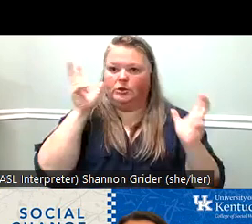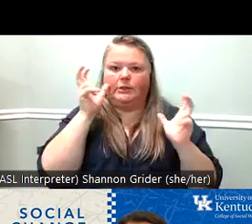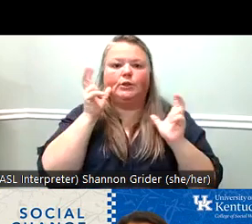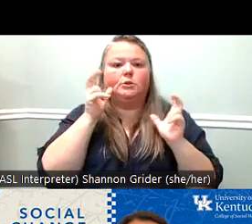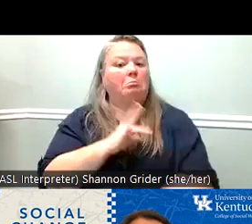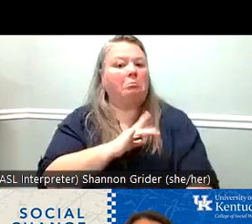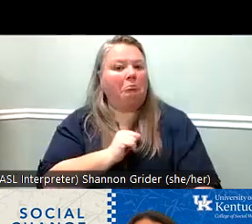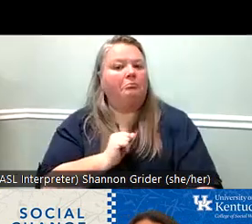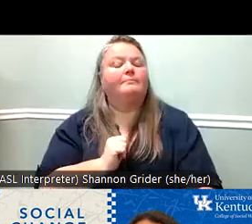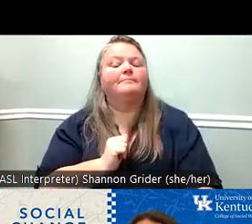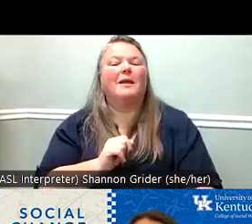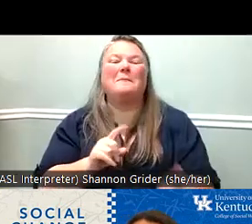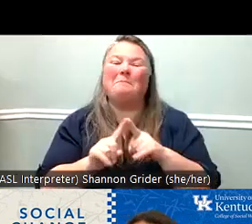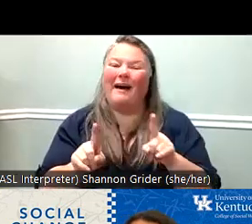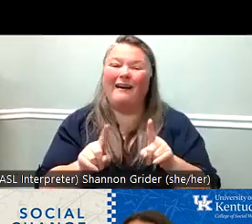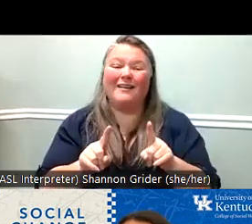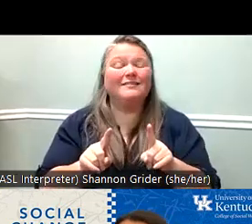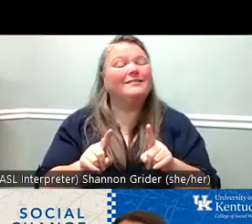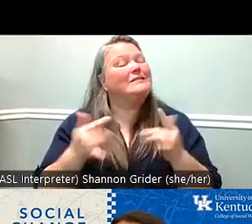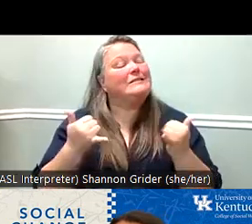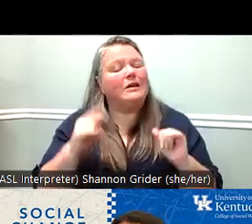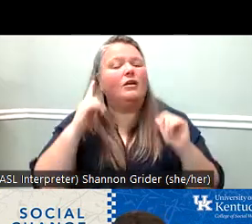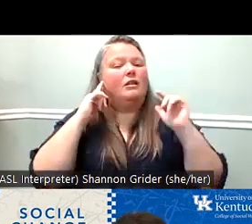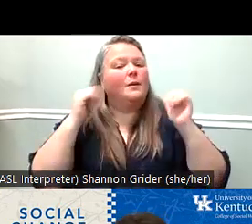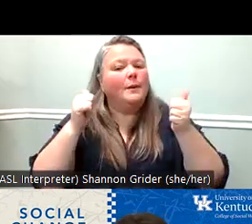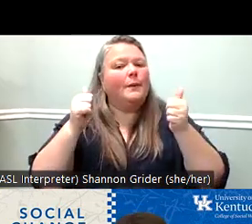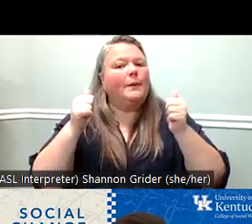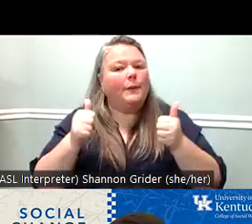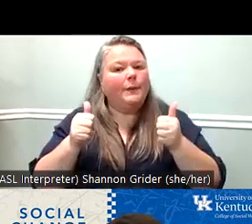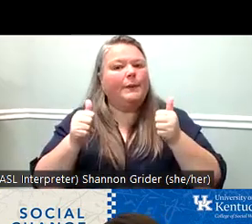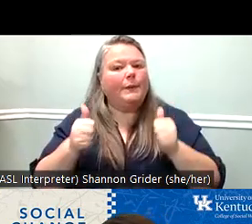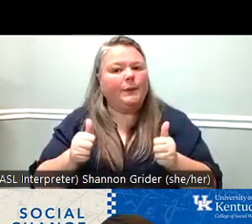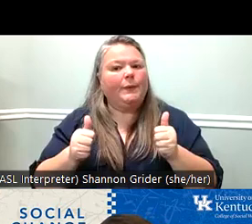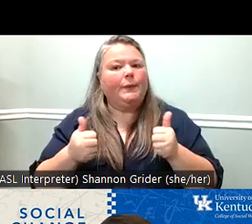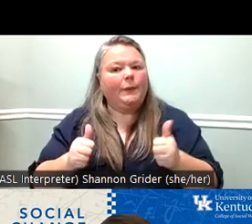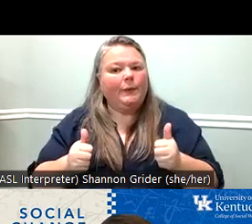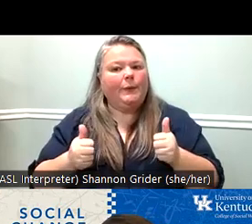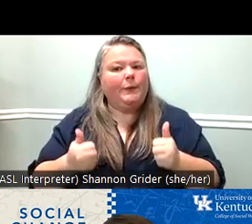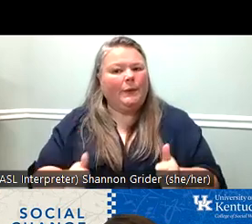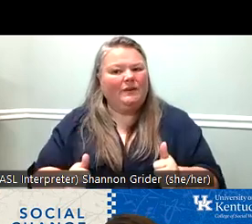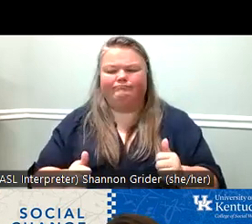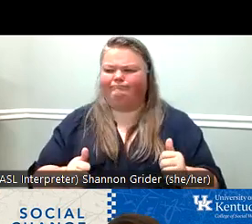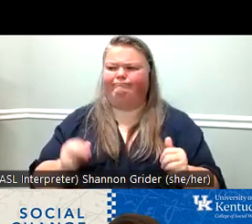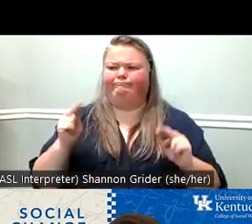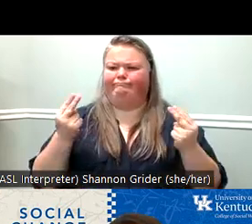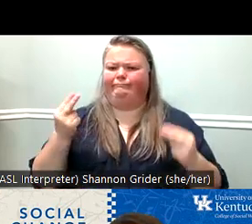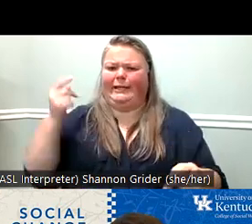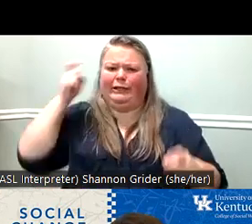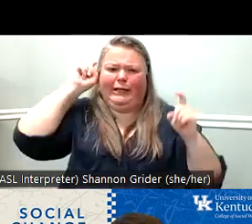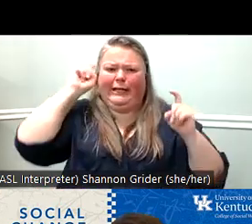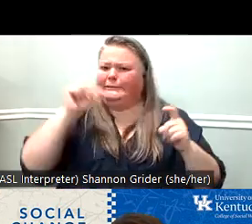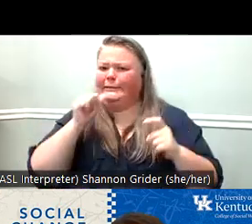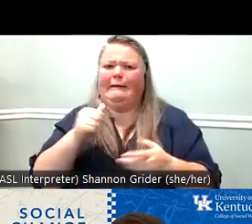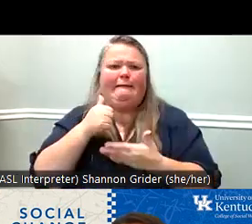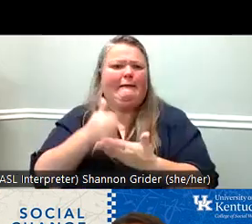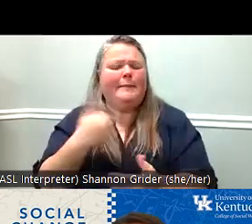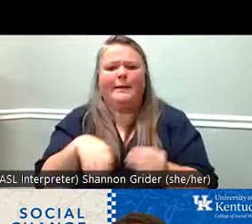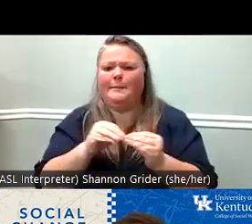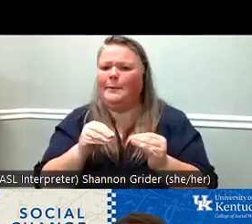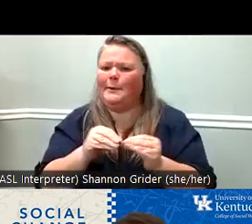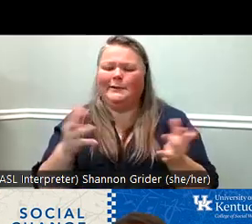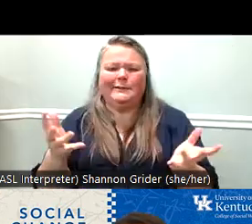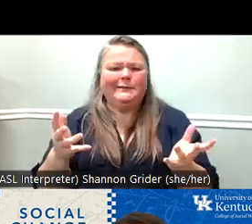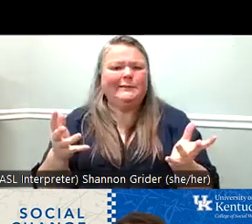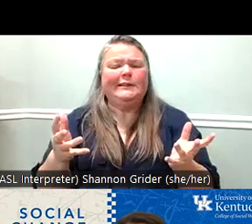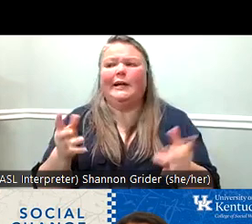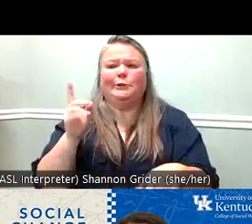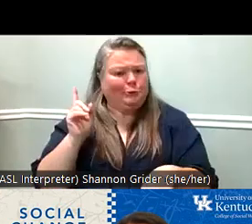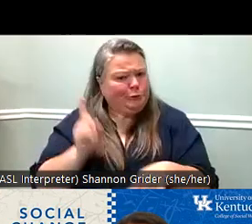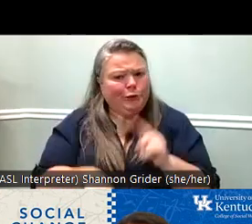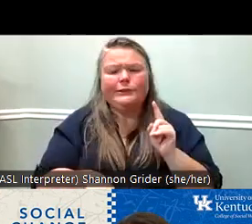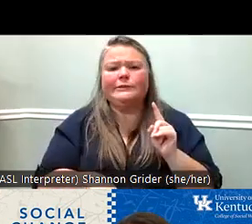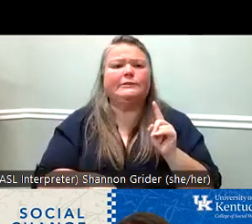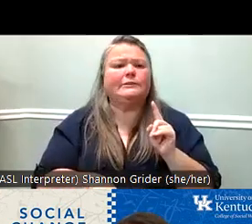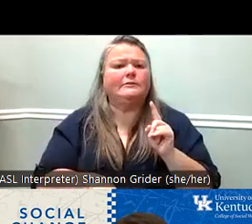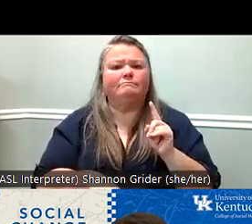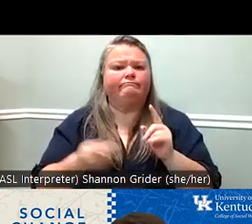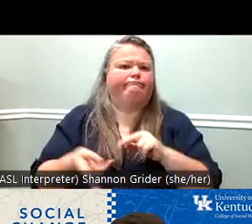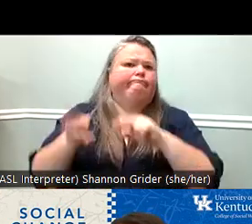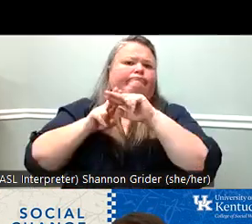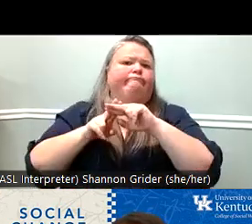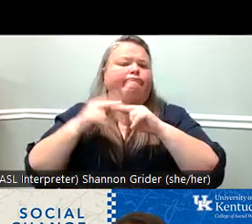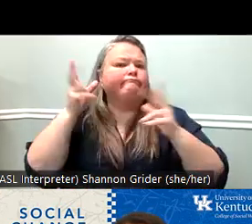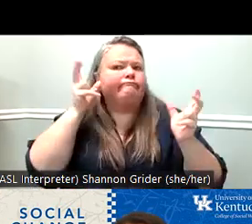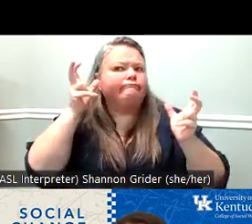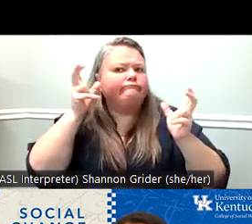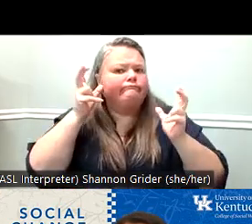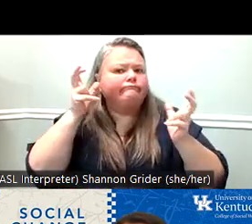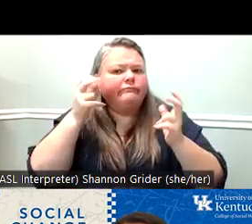USED SOME TYPE OF HEARING AID, ASSISTIVE LISTENING DEVICE, COCHLEAR IMPLANT SINCE THEN, SO I VERY MUCH APPRECIATED THE VOLUME AND THE SOUND THAT I GOT WHEN I STARTED